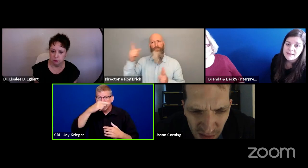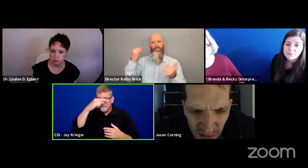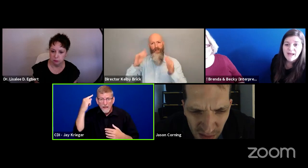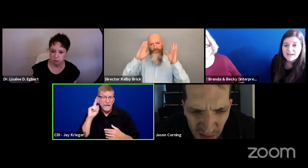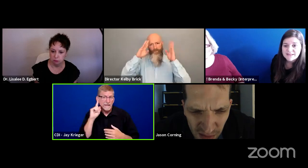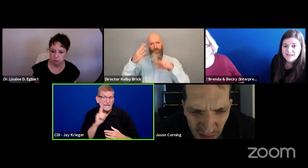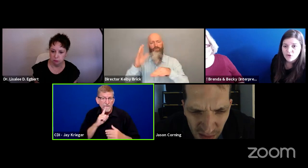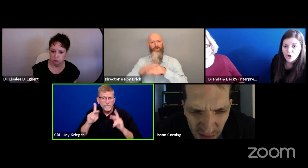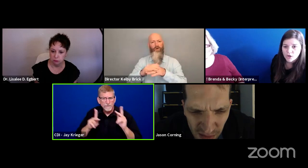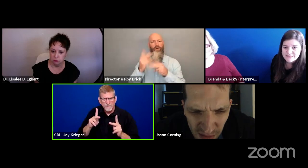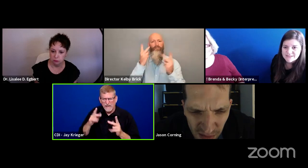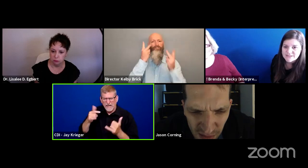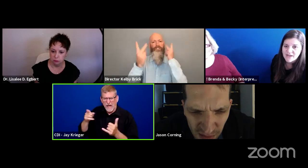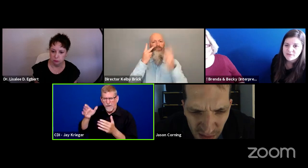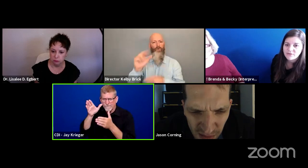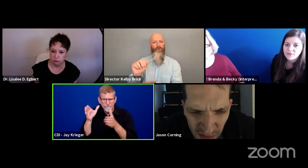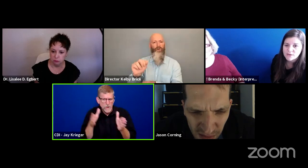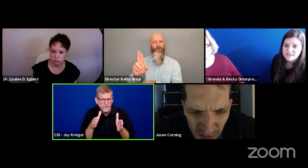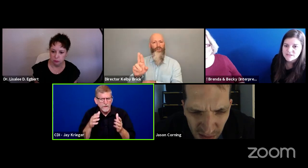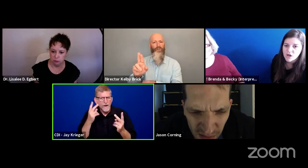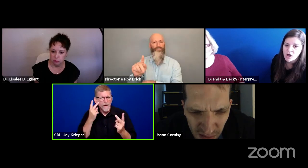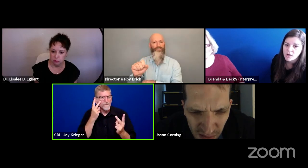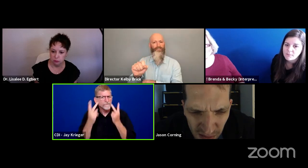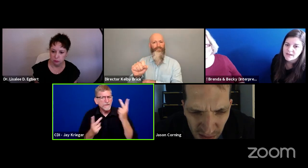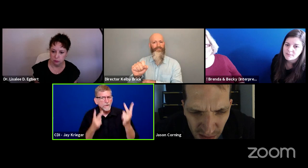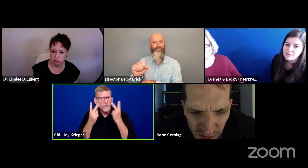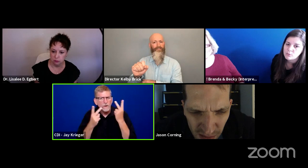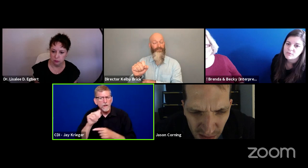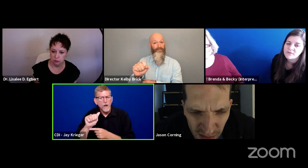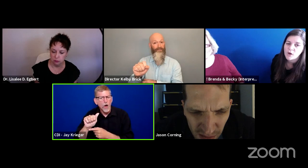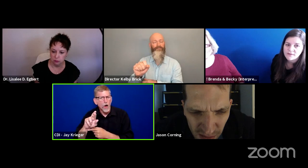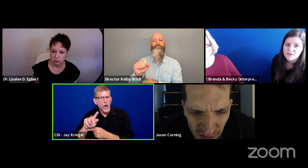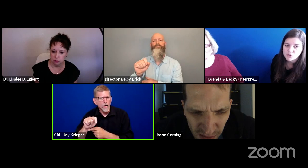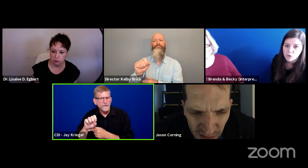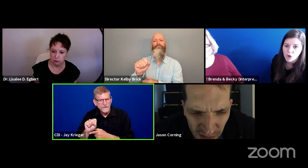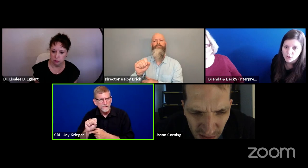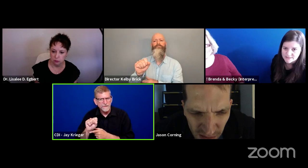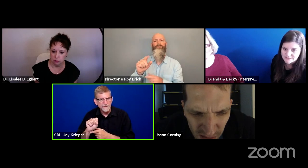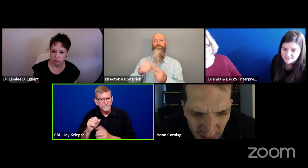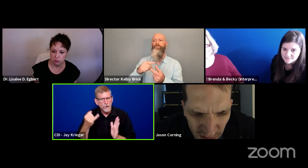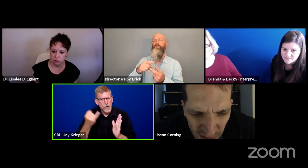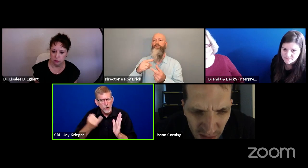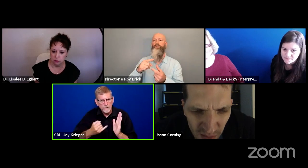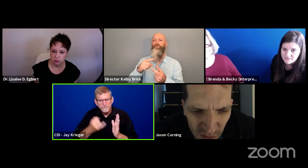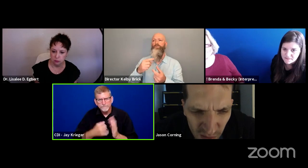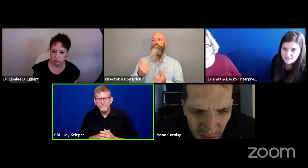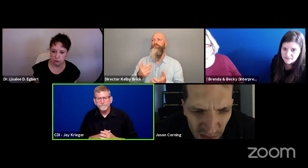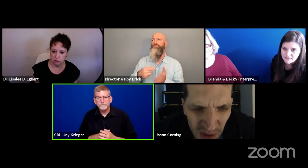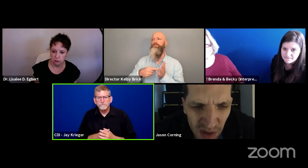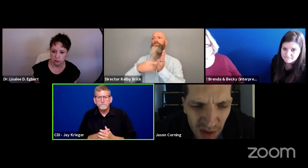Many black Deaf artists have focused on the visual arts.